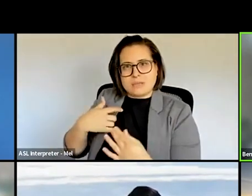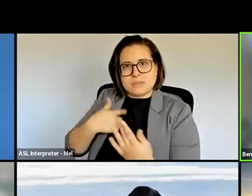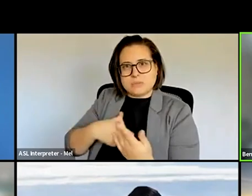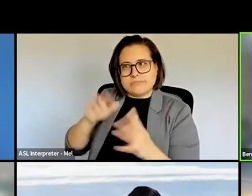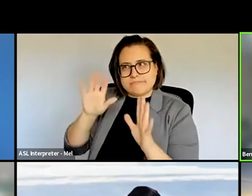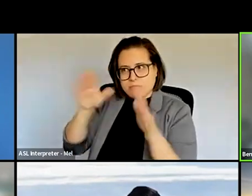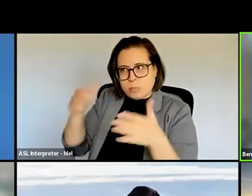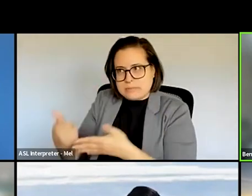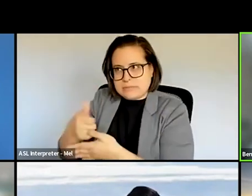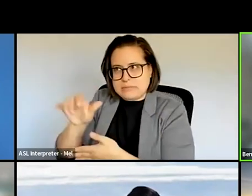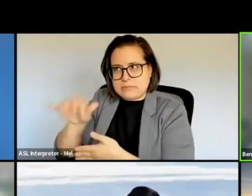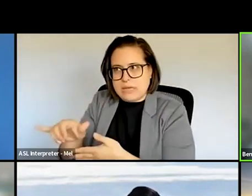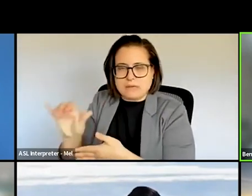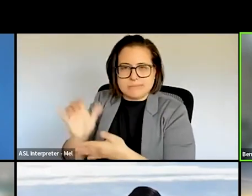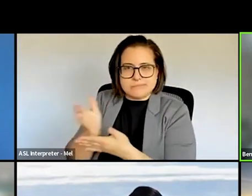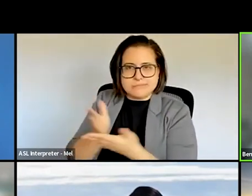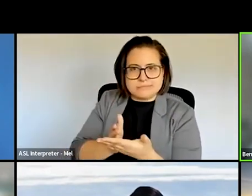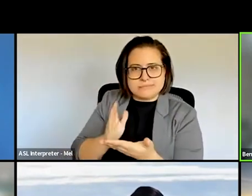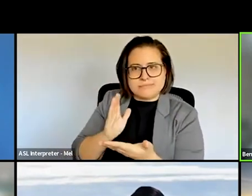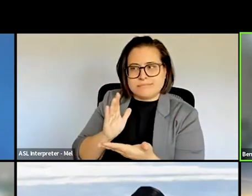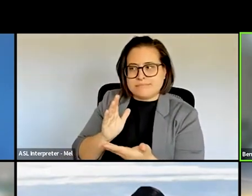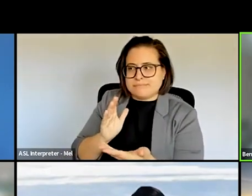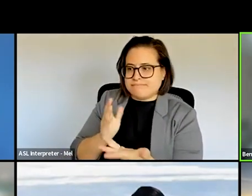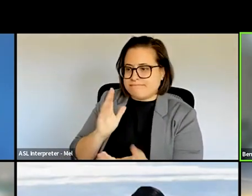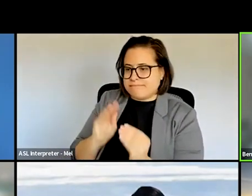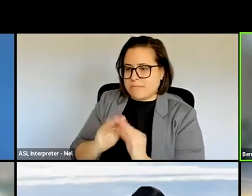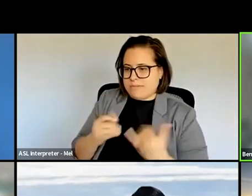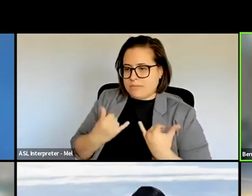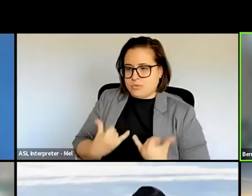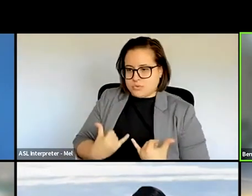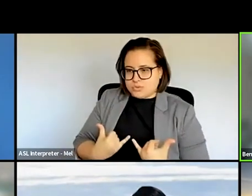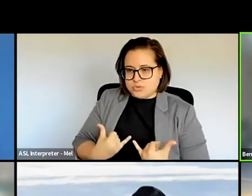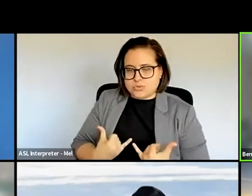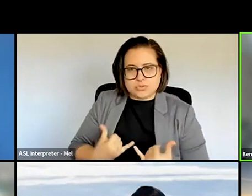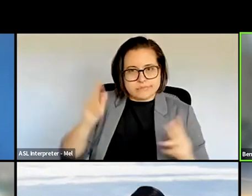part of that of course will be to treat the the current wave of misinformation -- disinformation